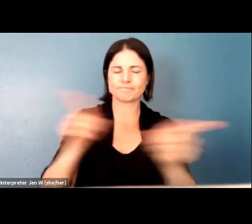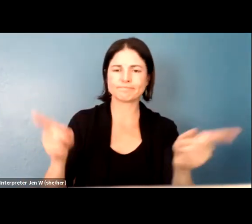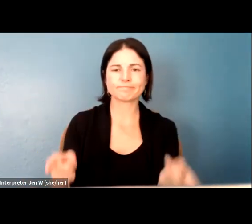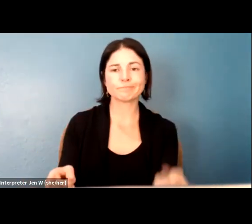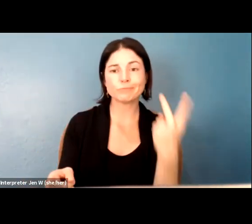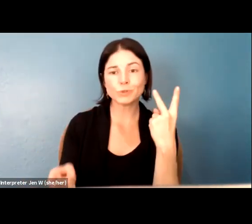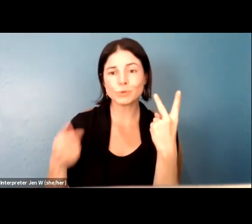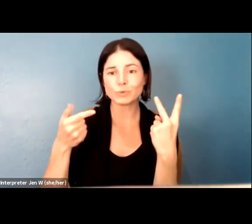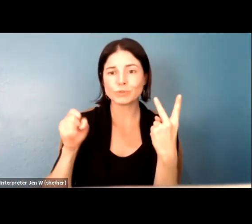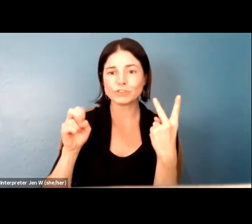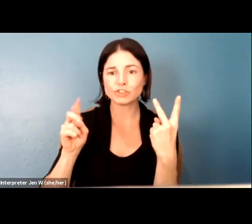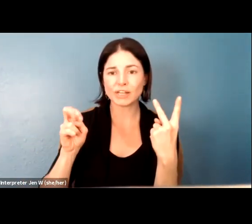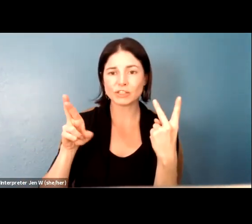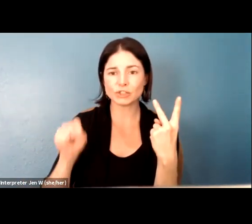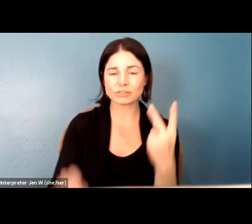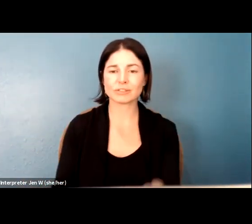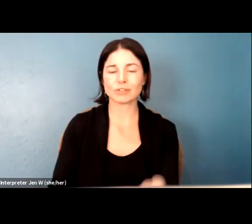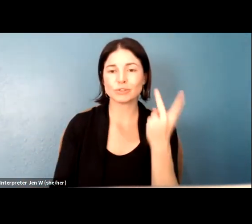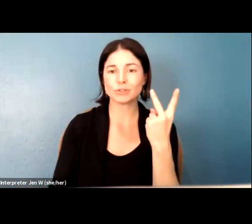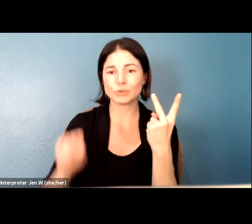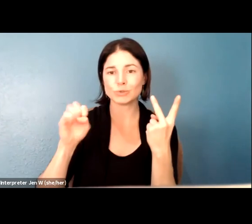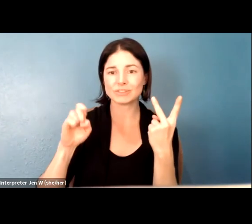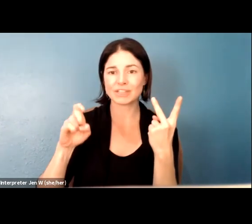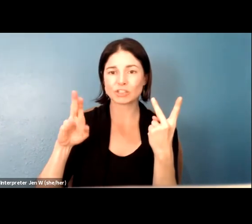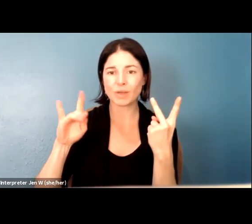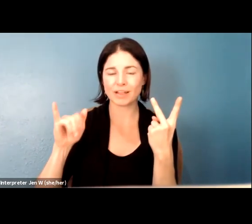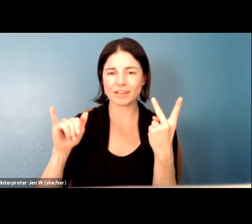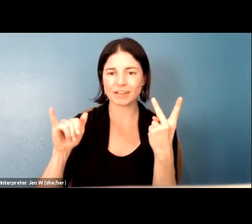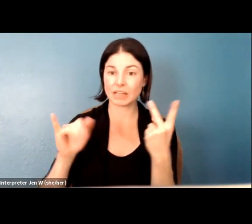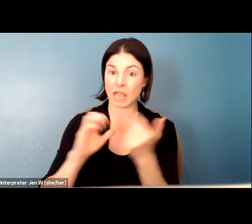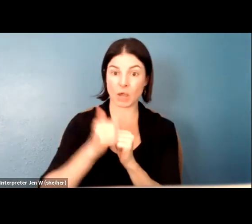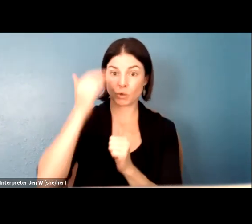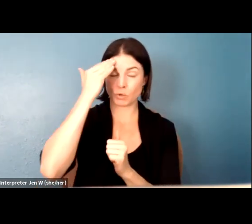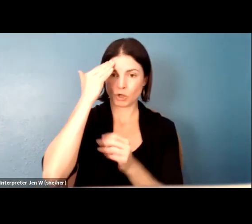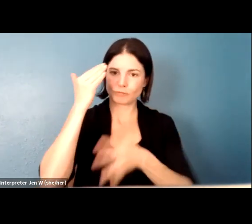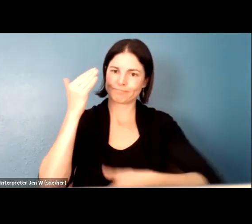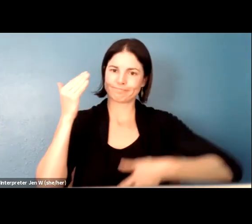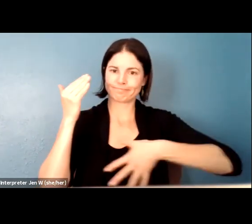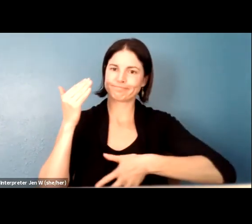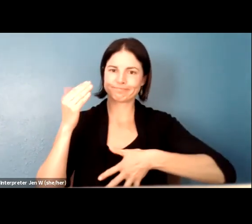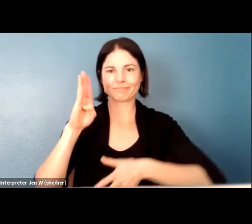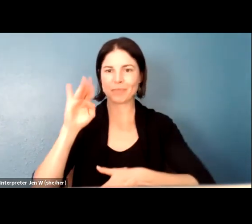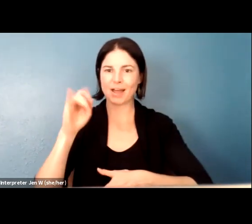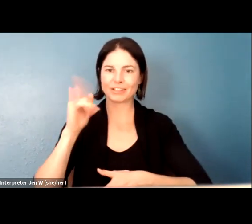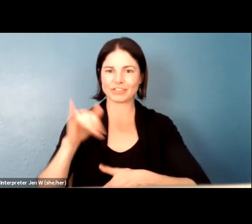two sexualities determined by biology and it has failed. For